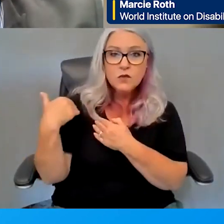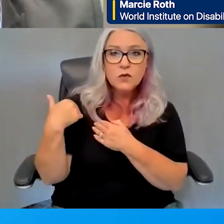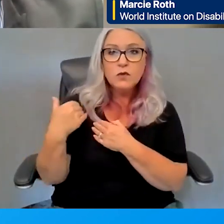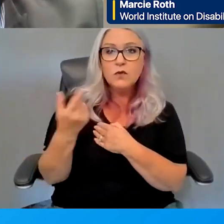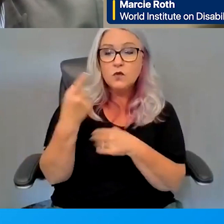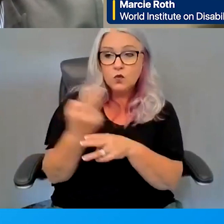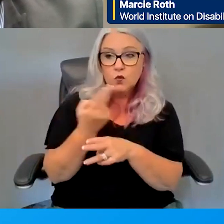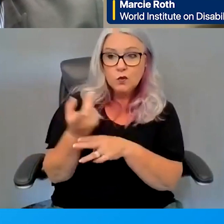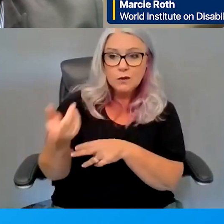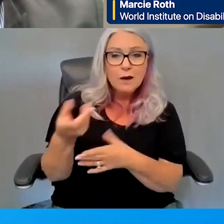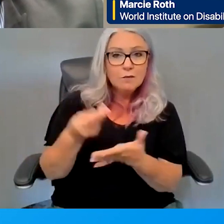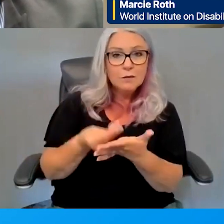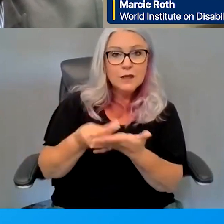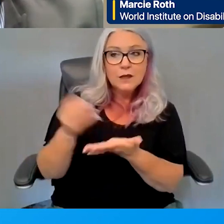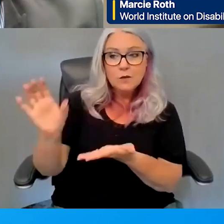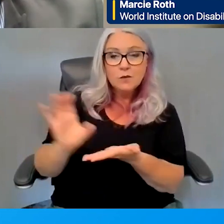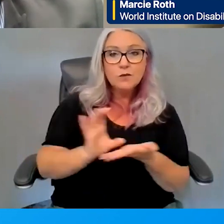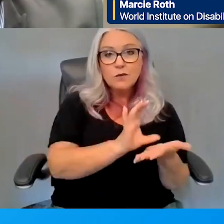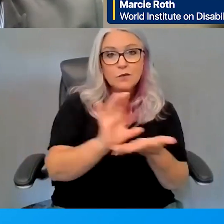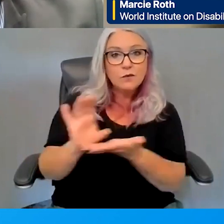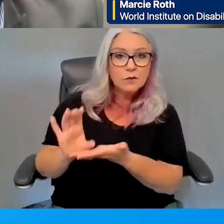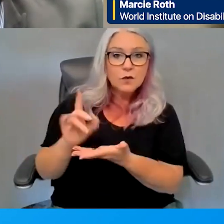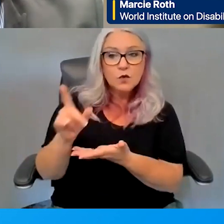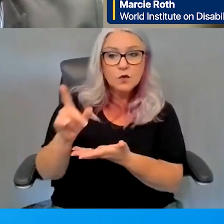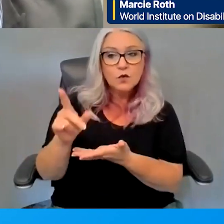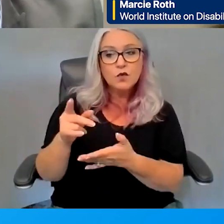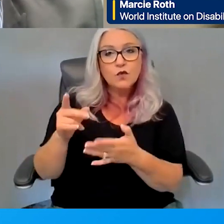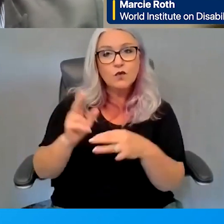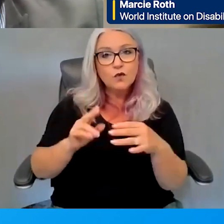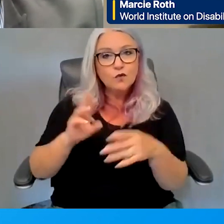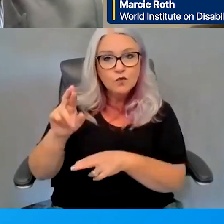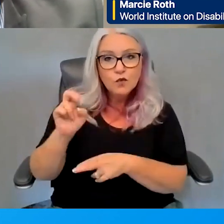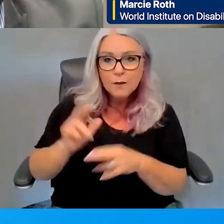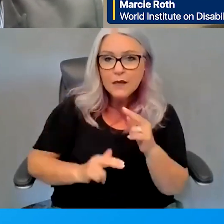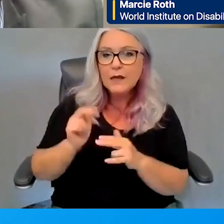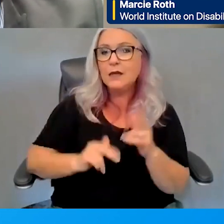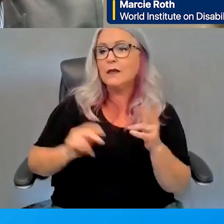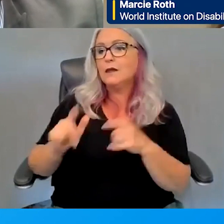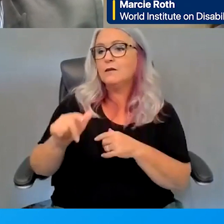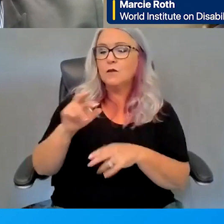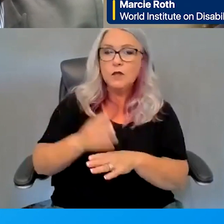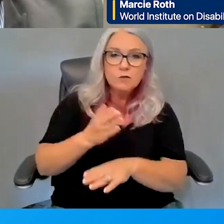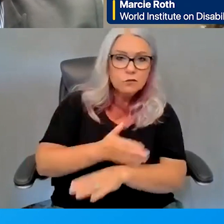those funds in the rebuilding, reconstruction period. In